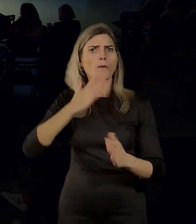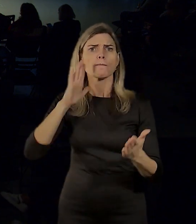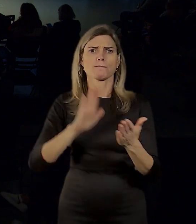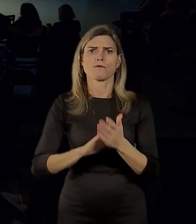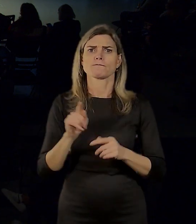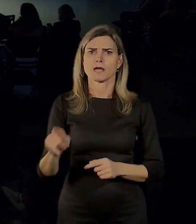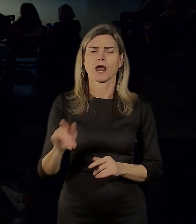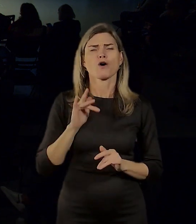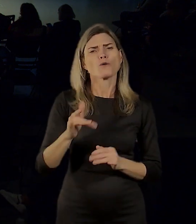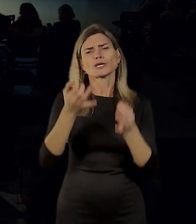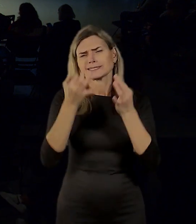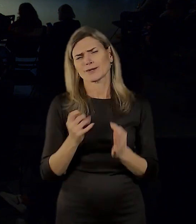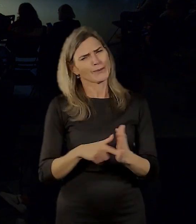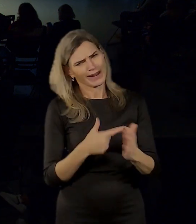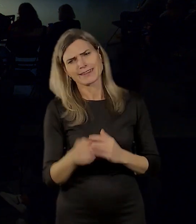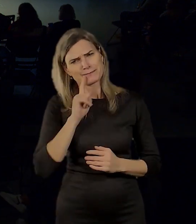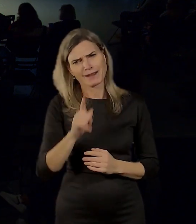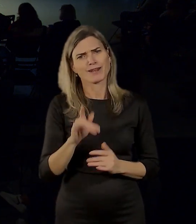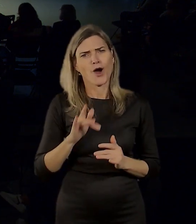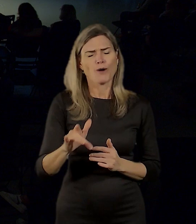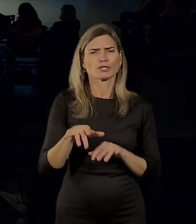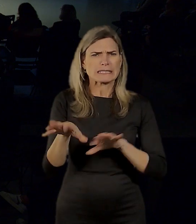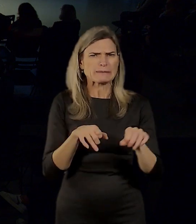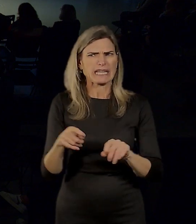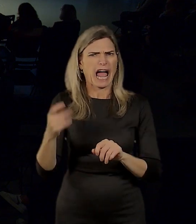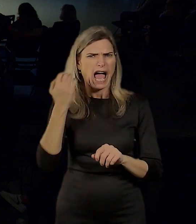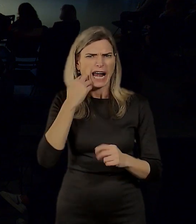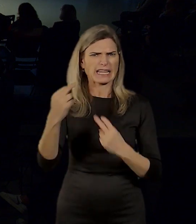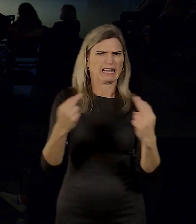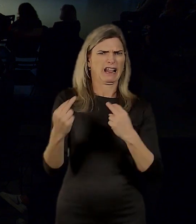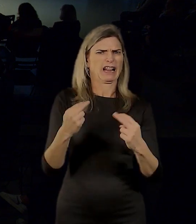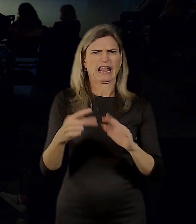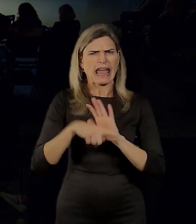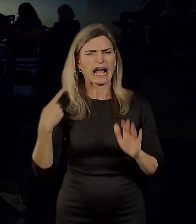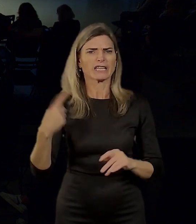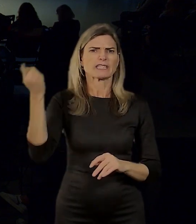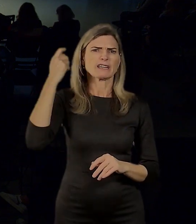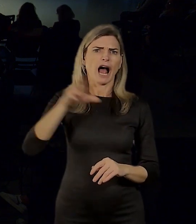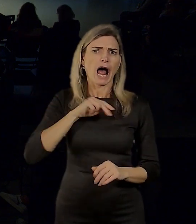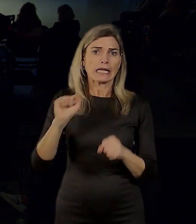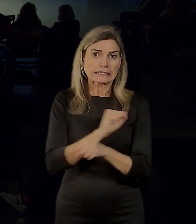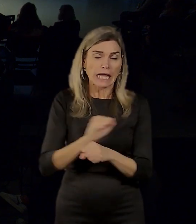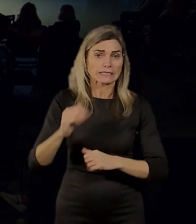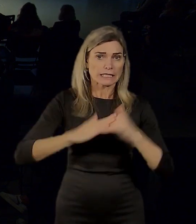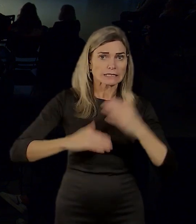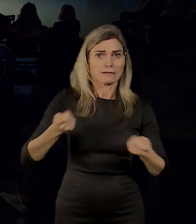that during the months when you talk to people, they have the opportunity to get to know the project.